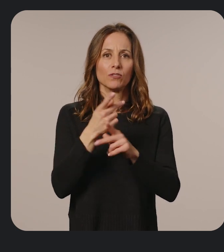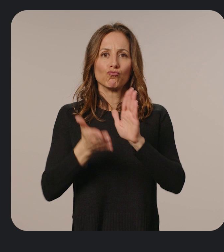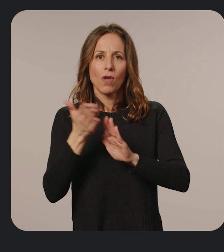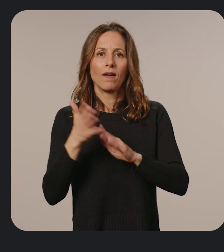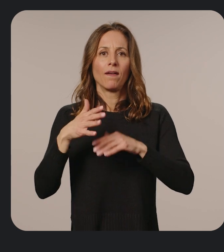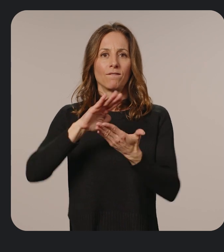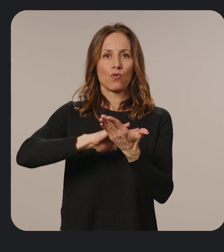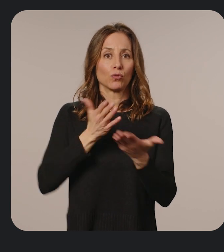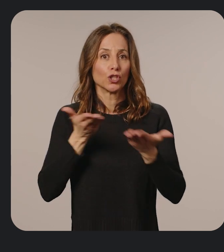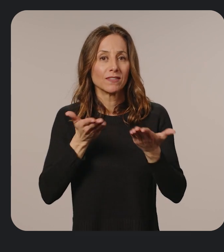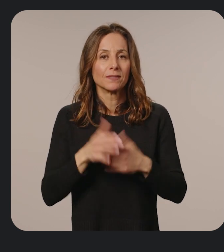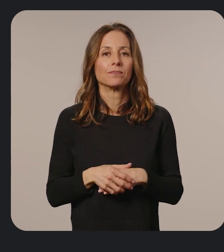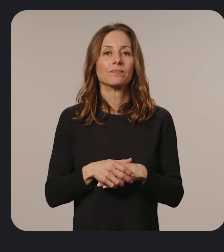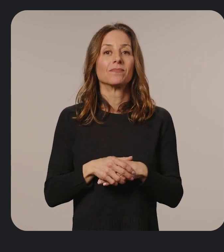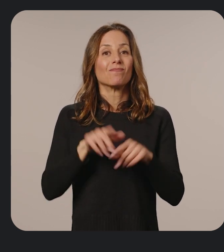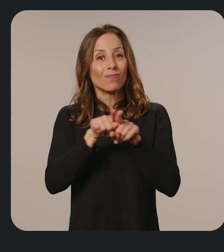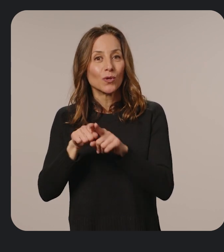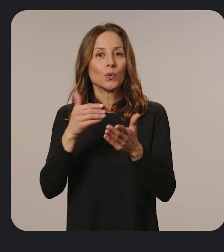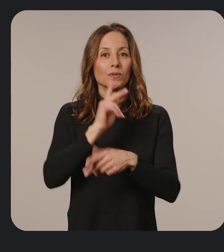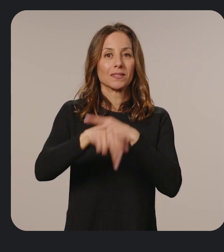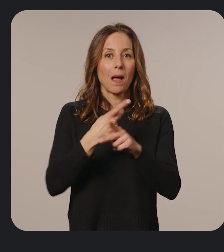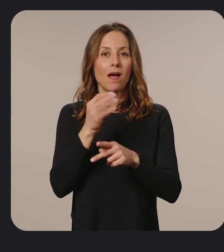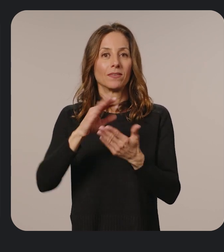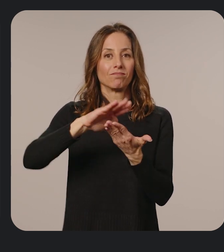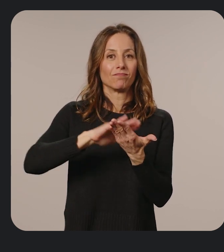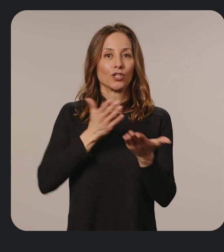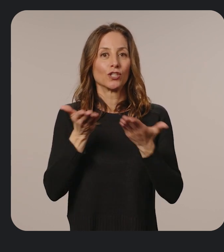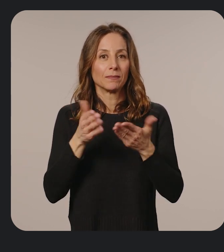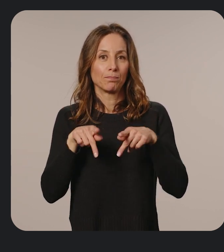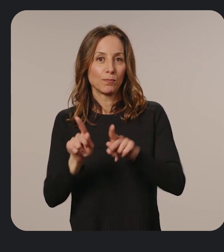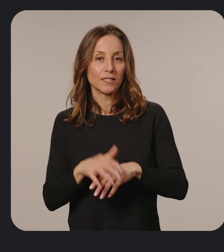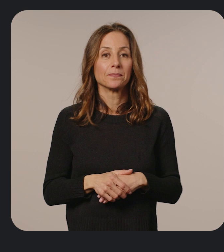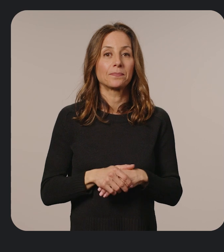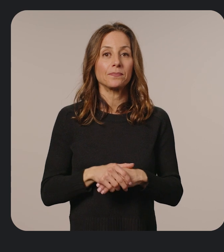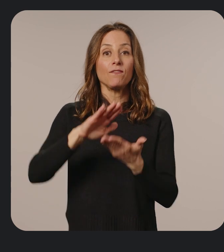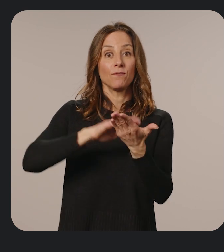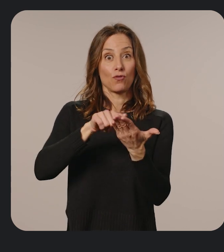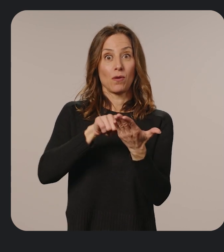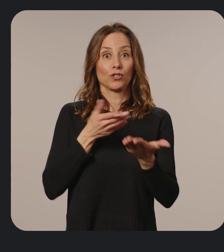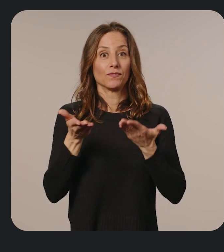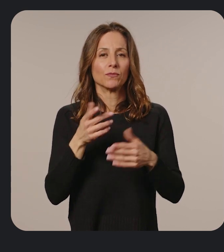declared types to run a foreground service, along with new type-specific foreground service permissions.